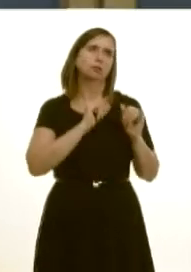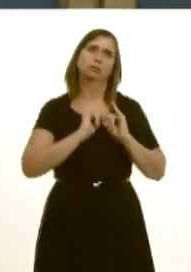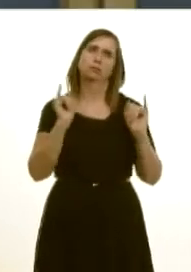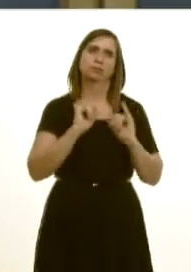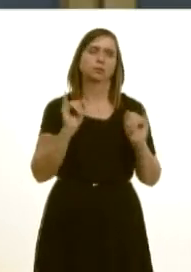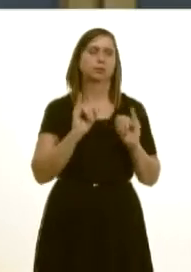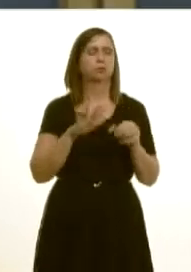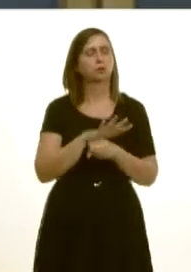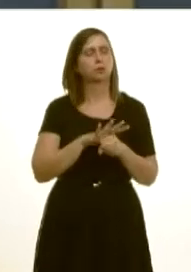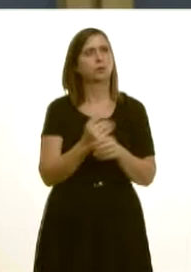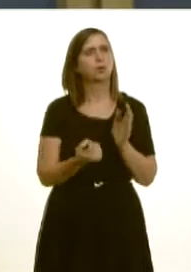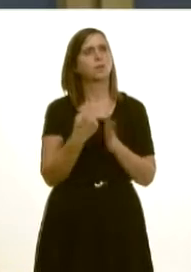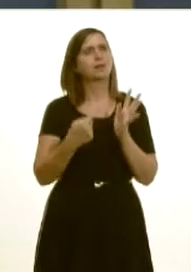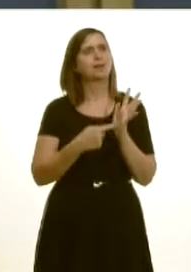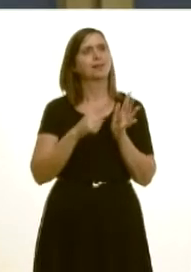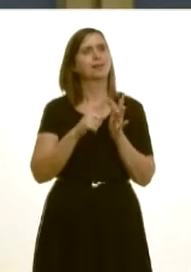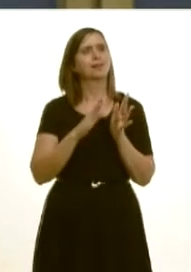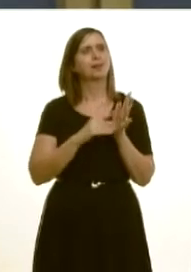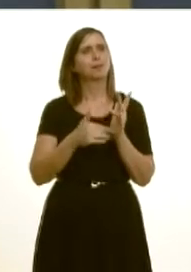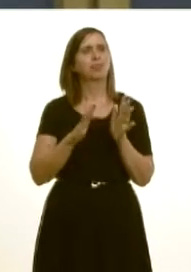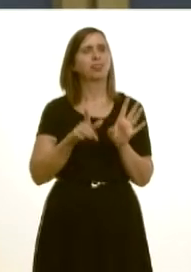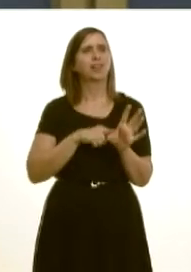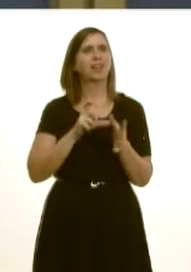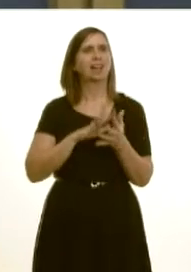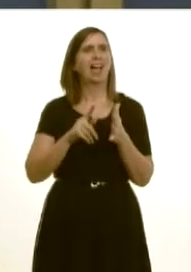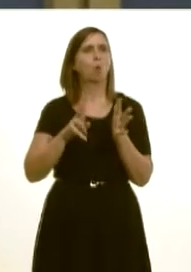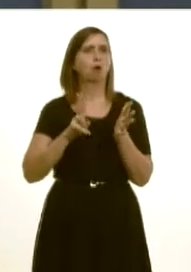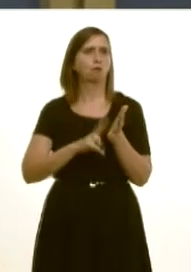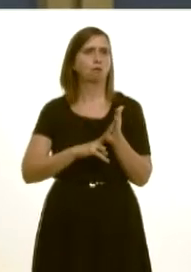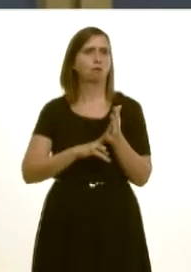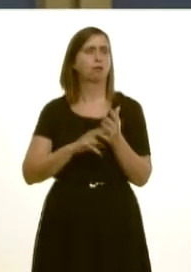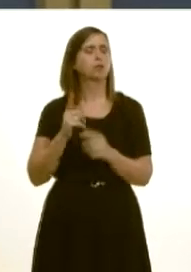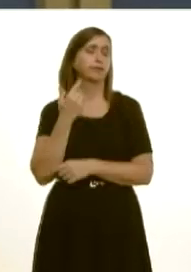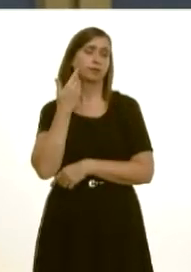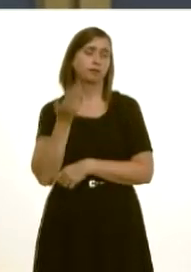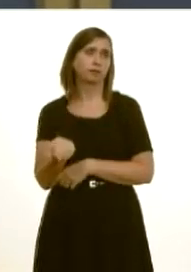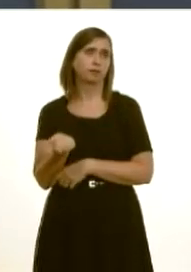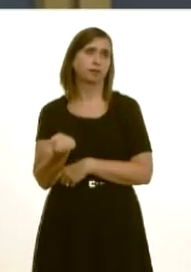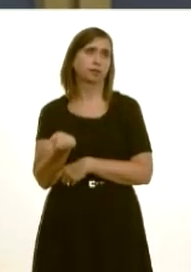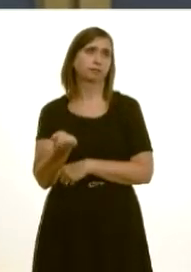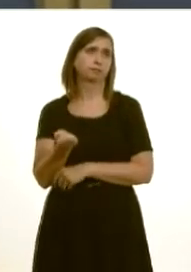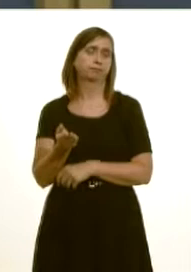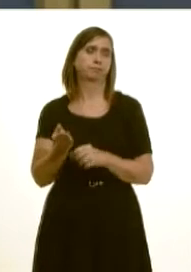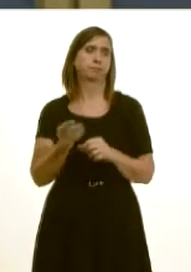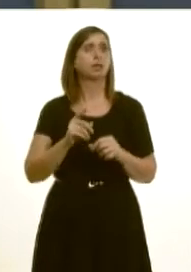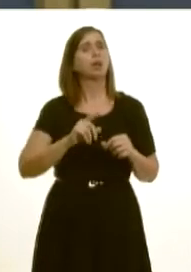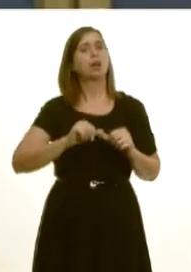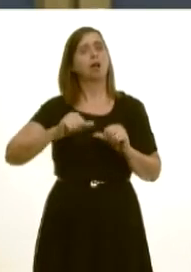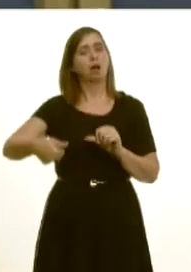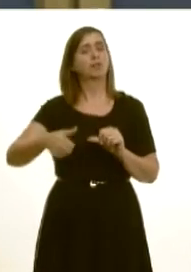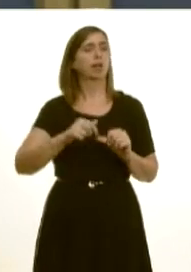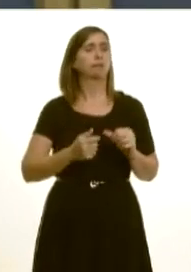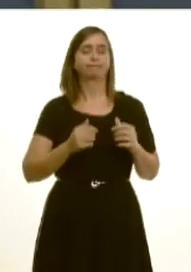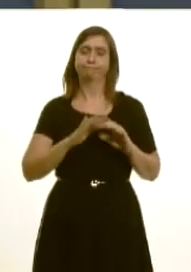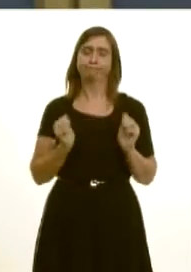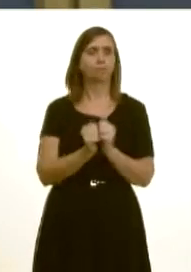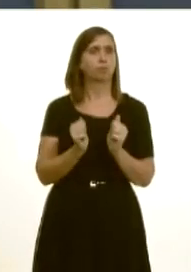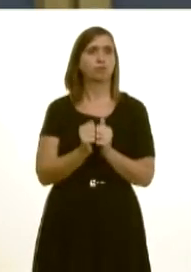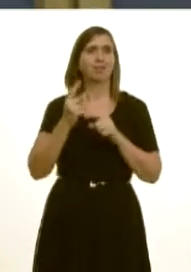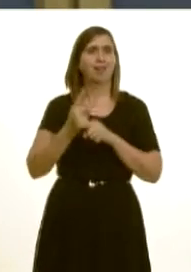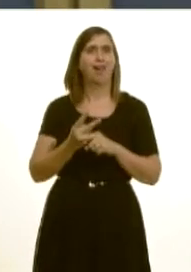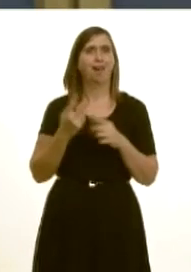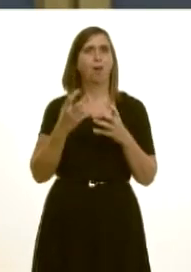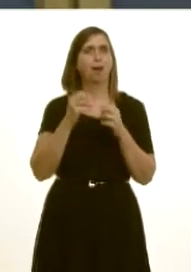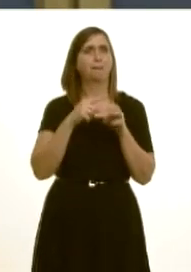of Timothy Cowen from my region who died following inappropriate care under Betsi Cadwaladr University